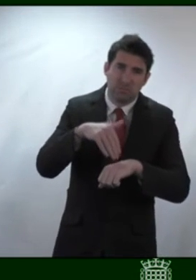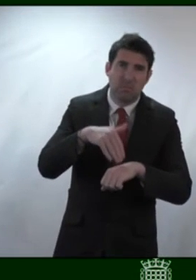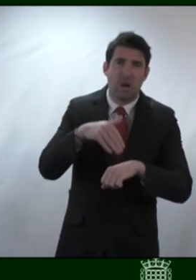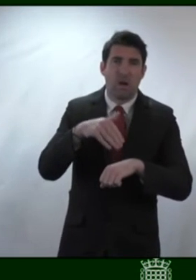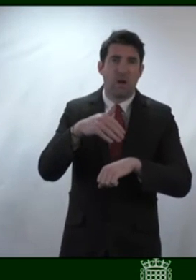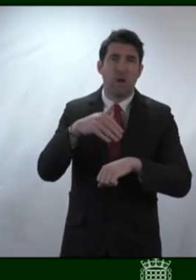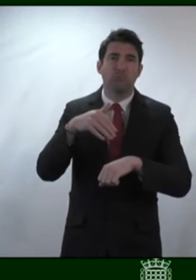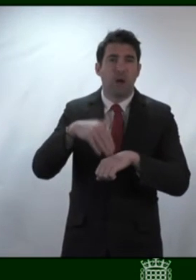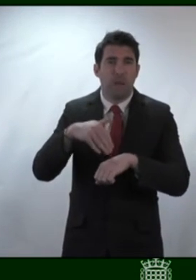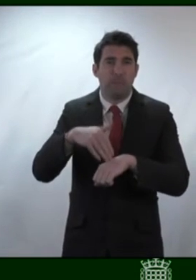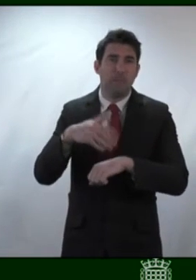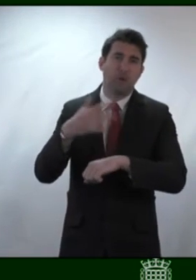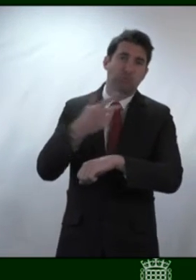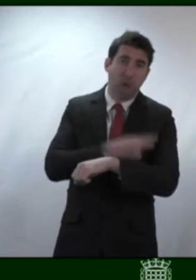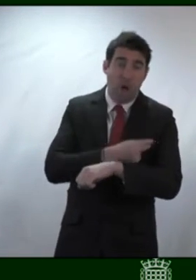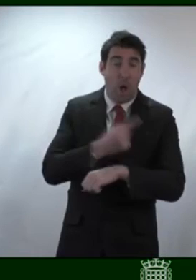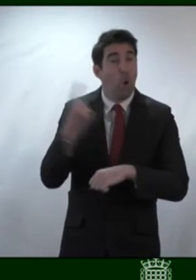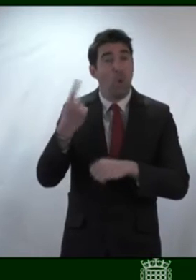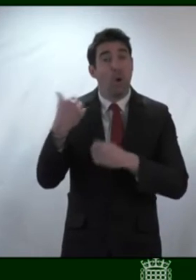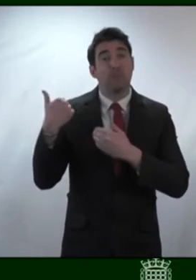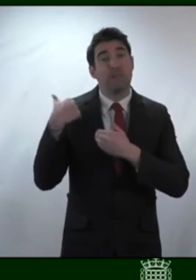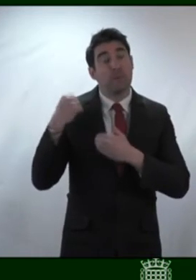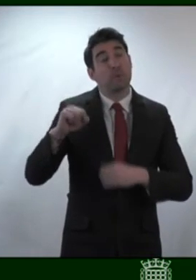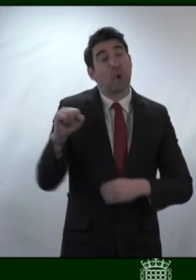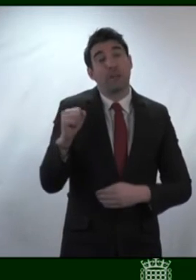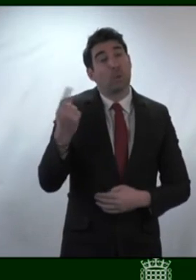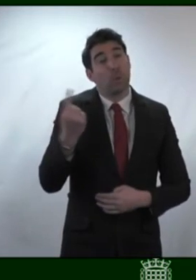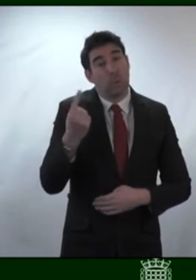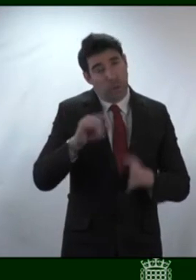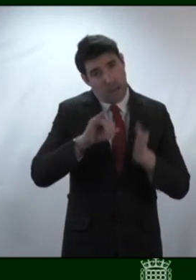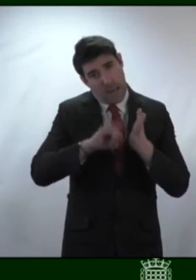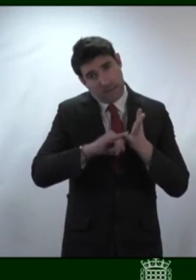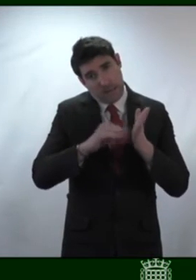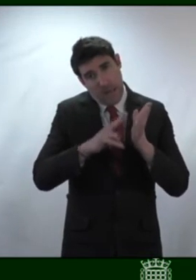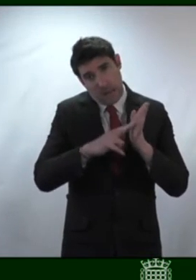with the devolved Administration in Scotland, and I am afraid that the failures that he